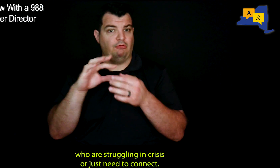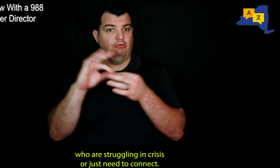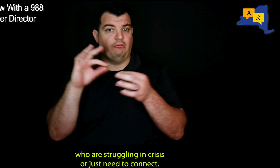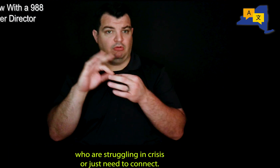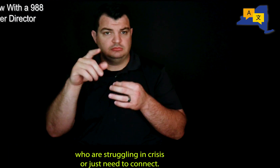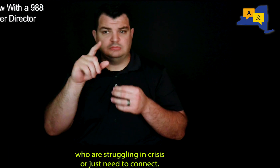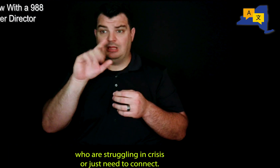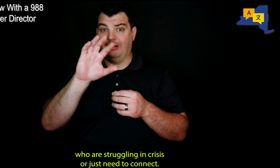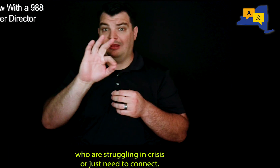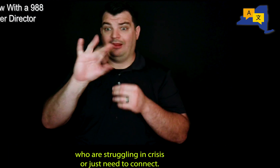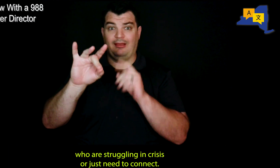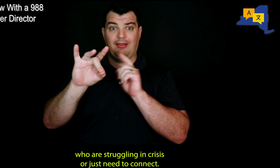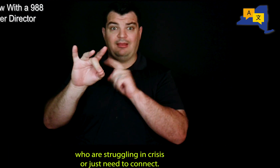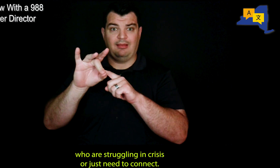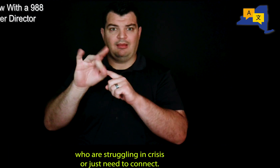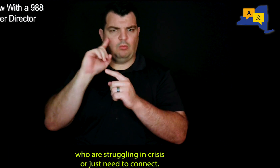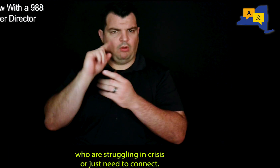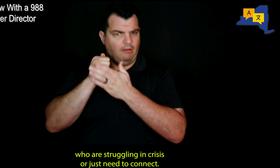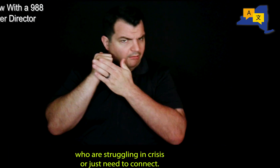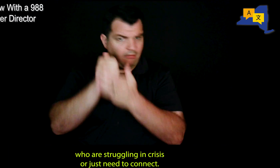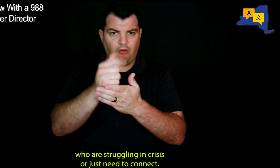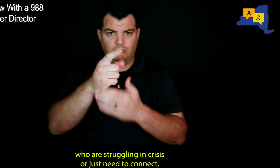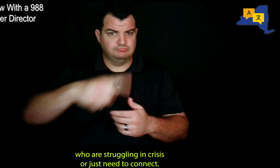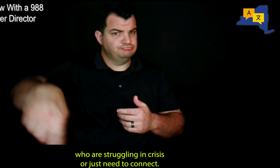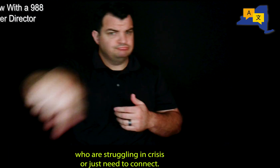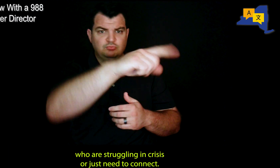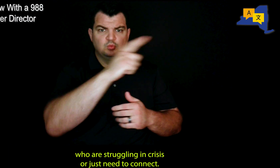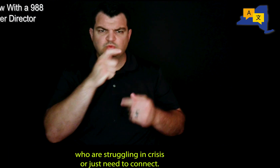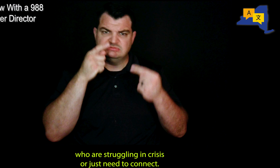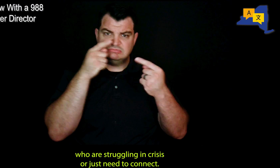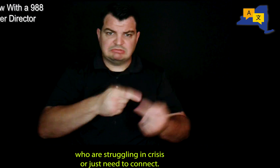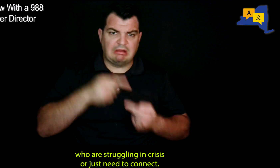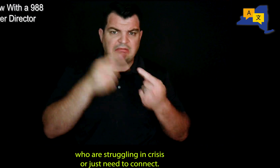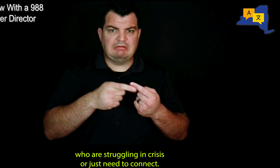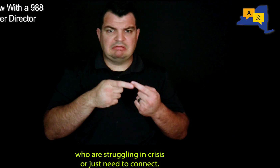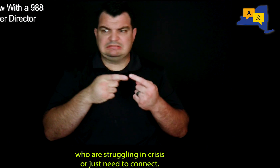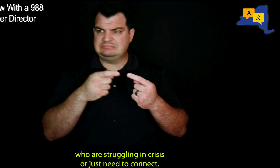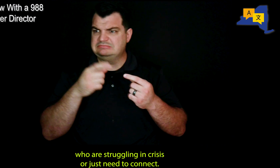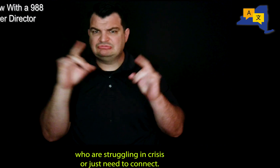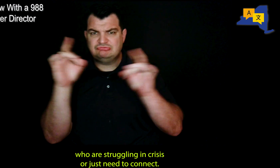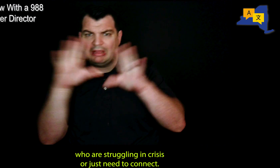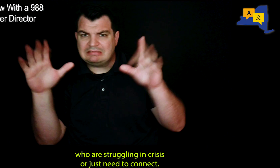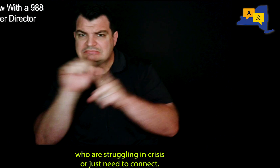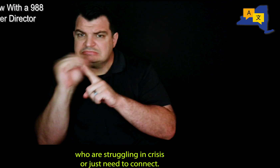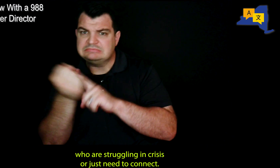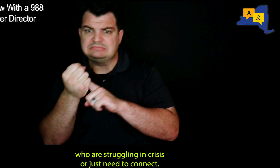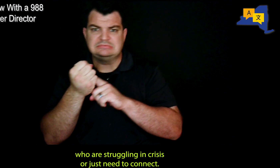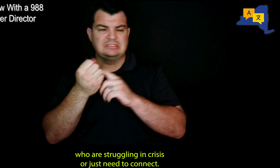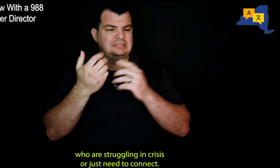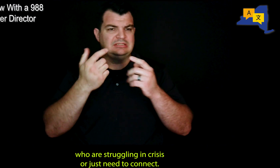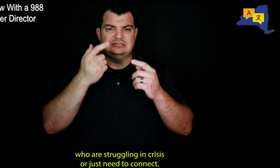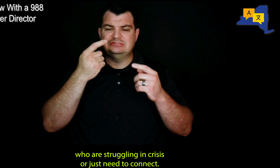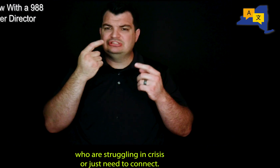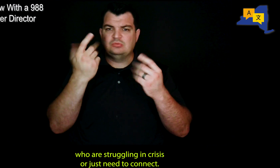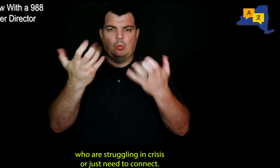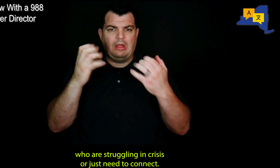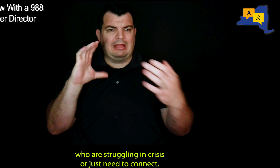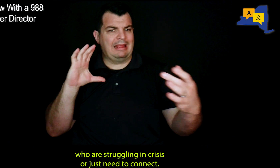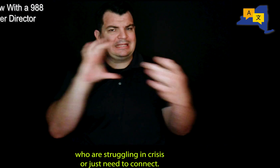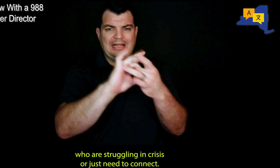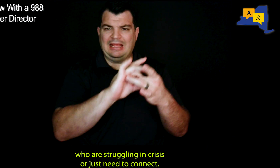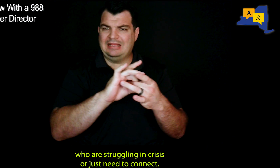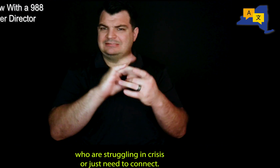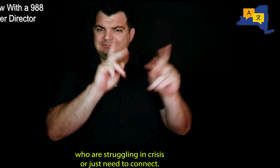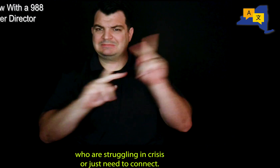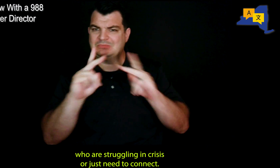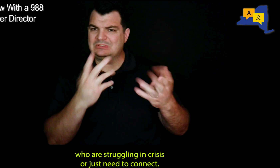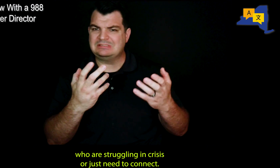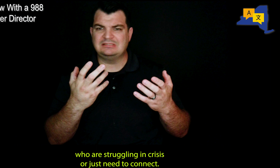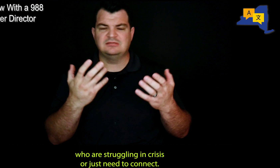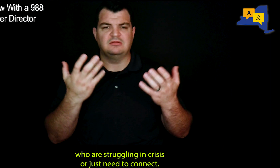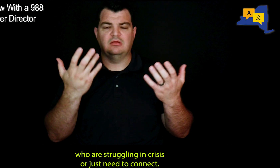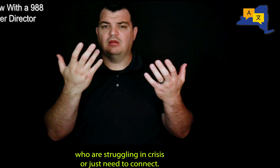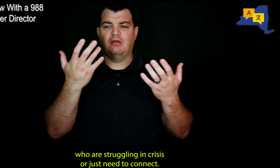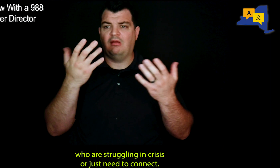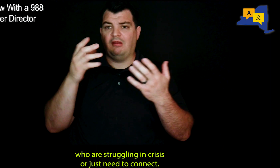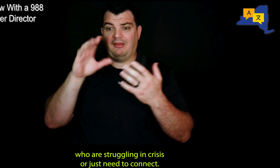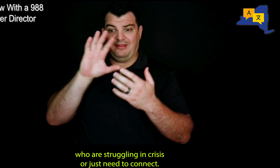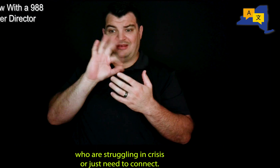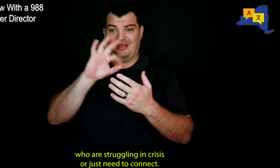who are struggling in crisis or just need to connect.